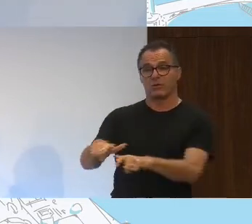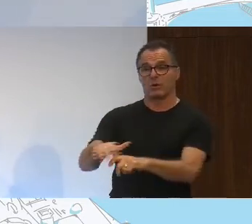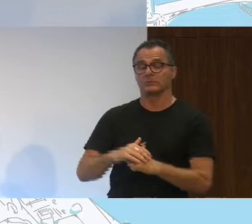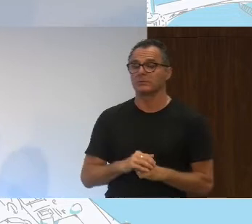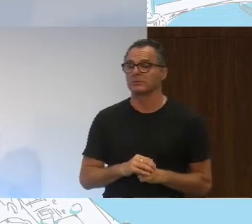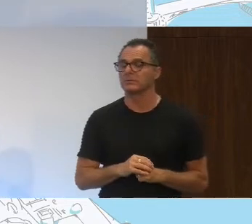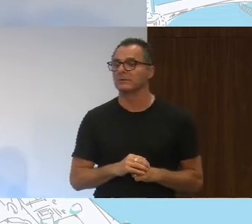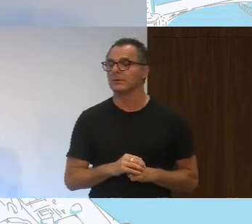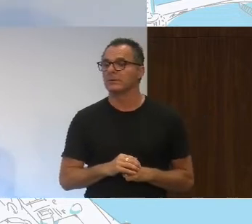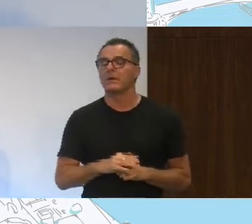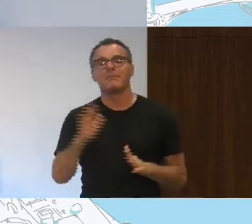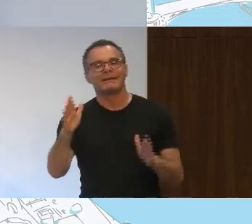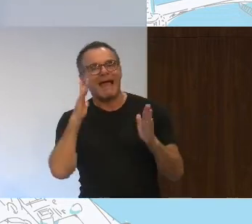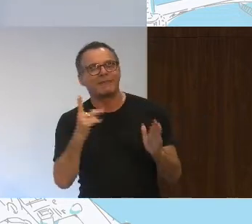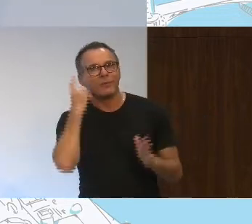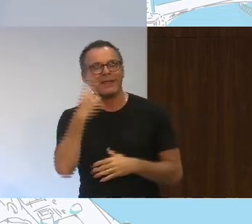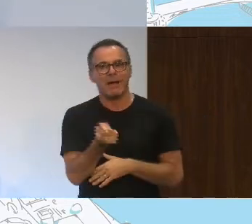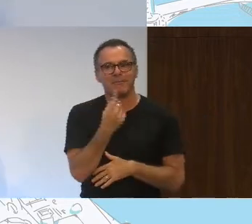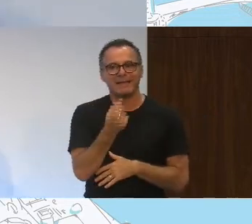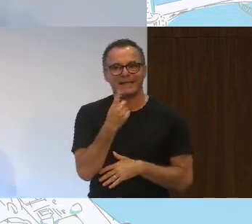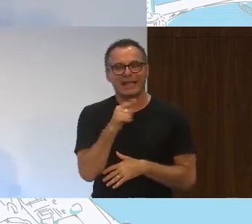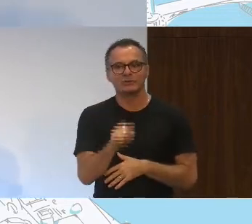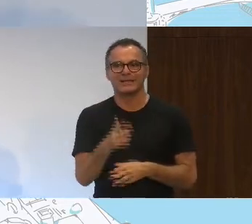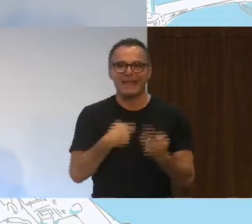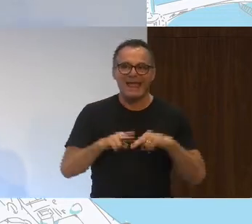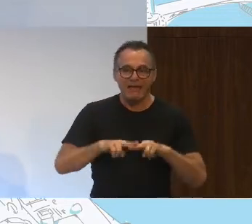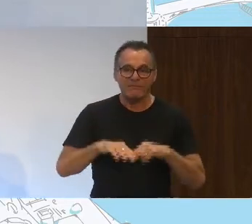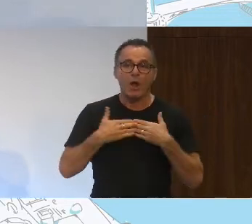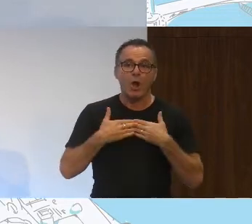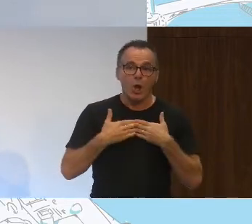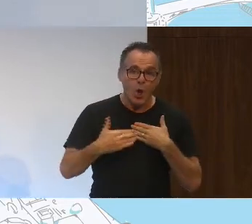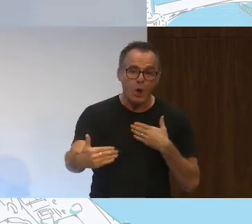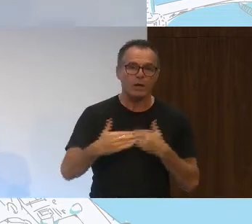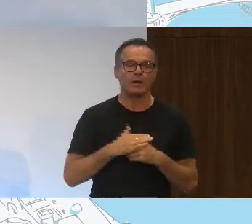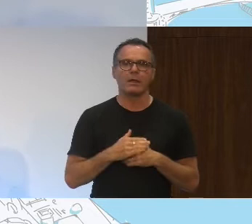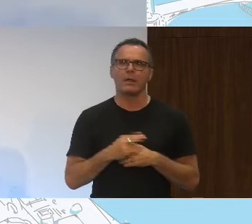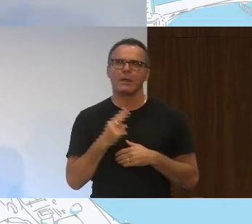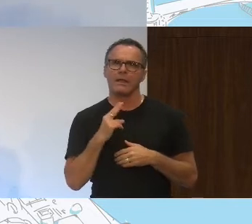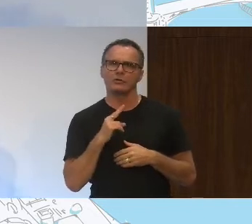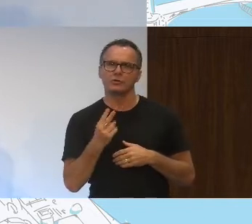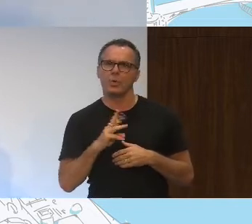But we always have to think about medication, maybe especially if you're taking them on more than two or three days in a given week for prolonged periods of time,